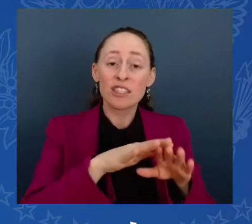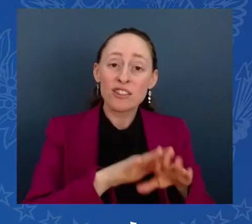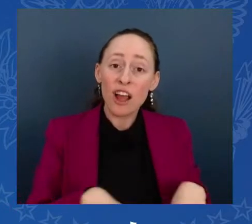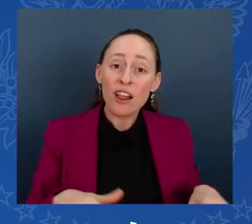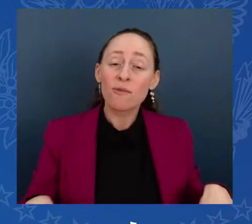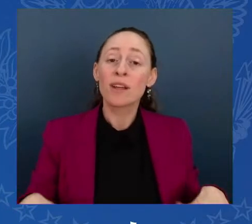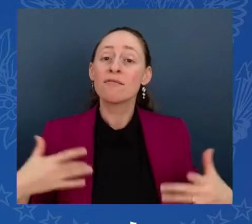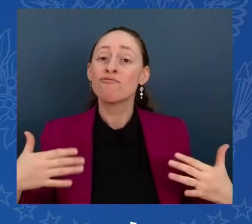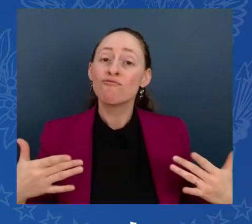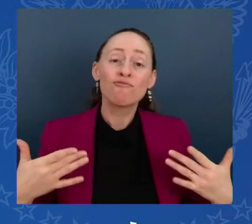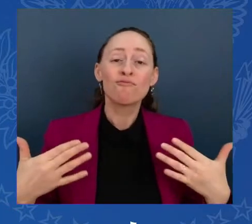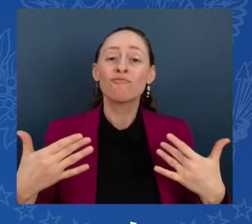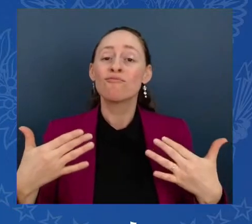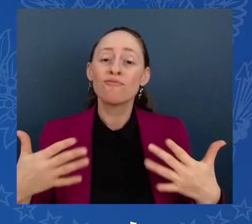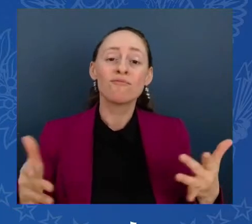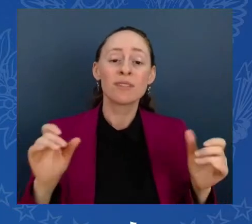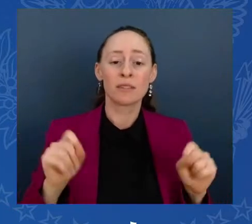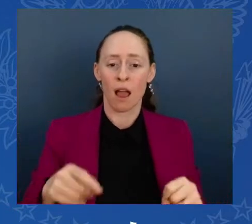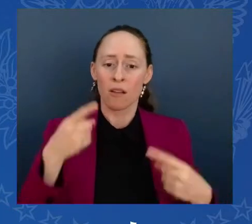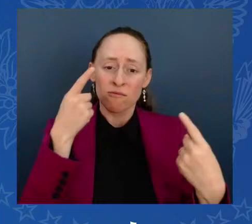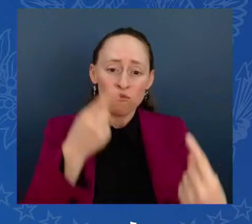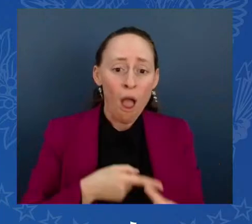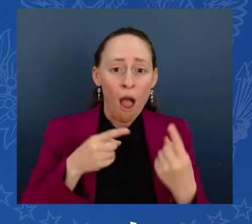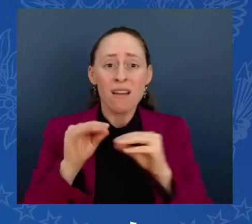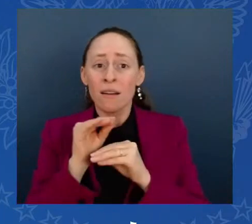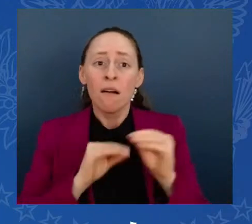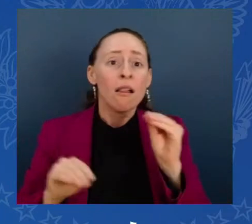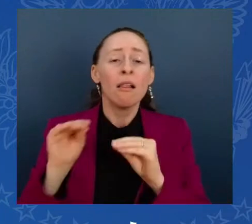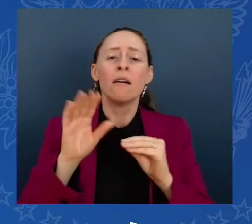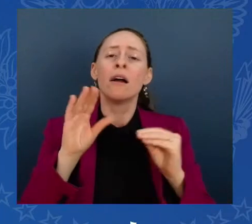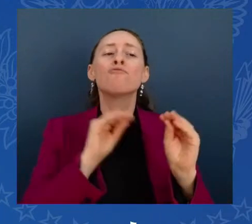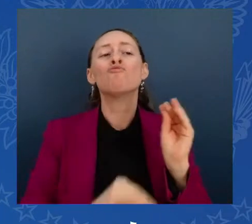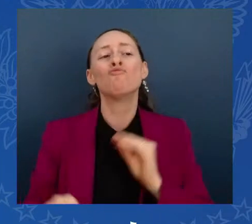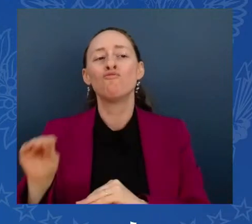Look, I believe that health care should be a right, not a privilege, in America.